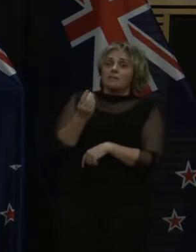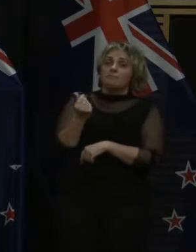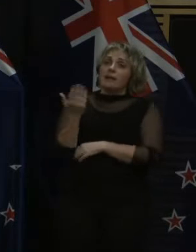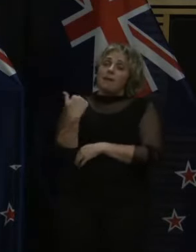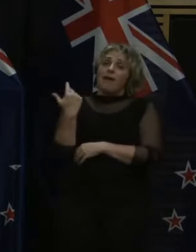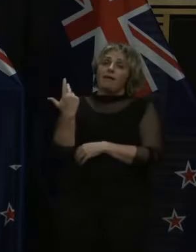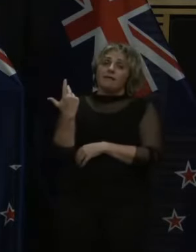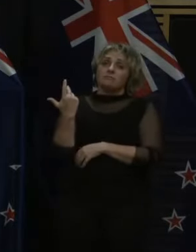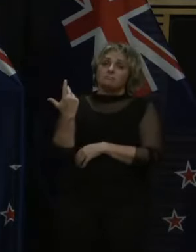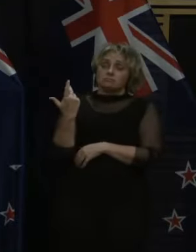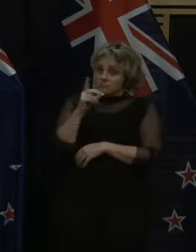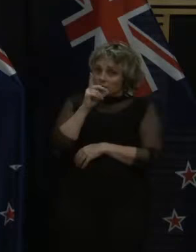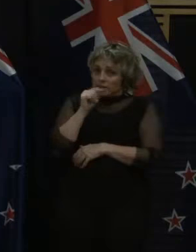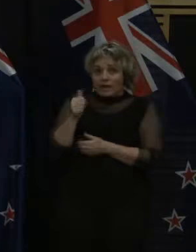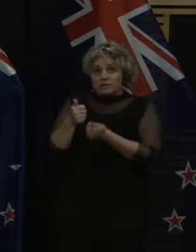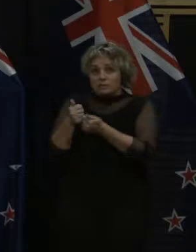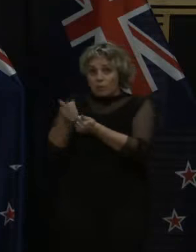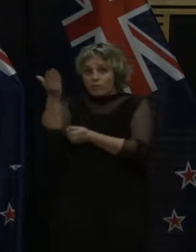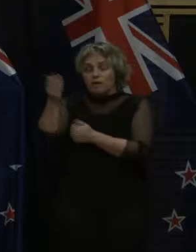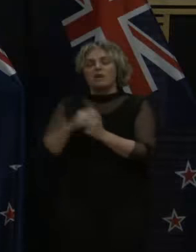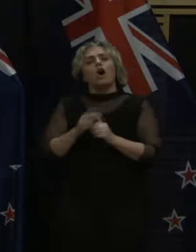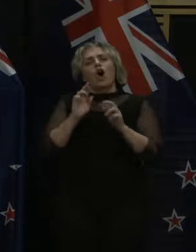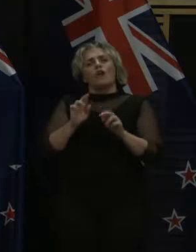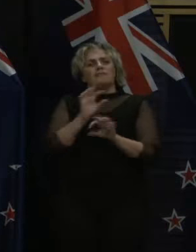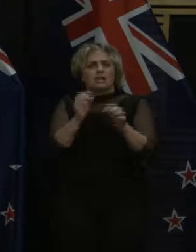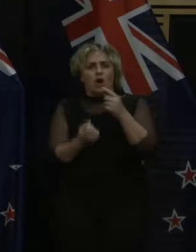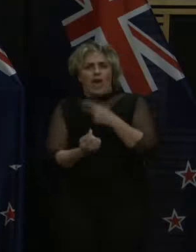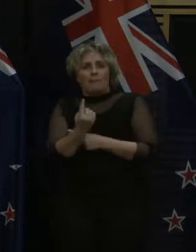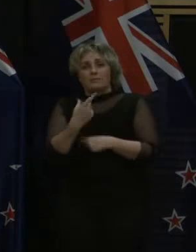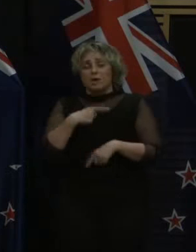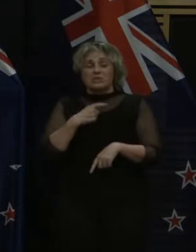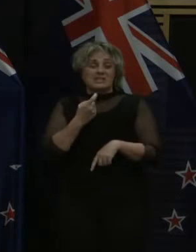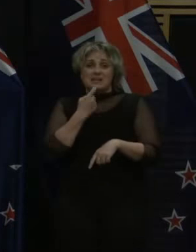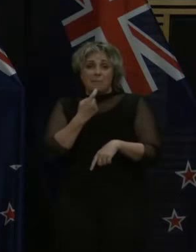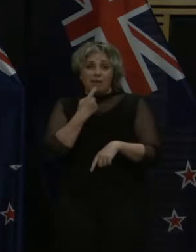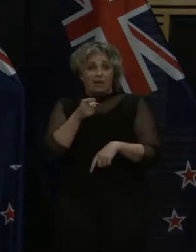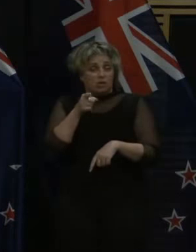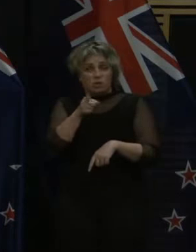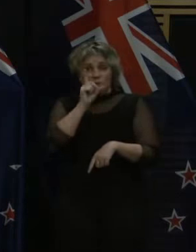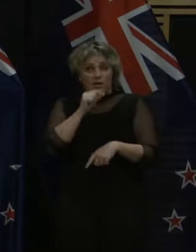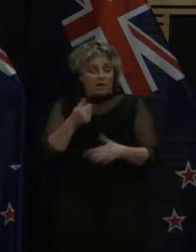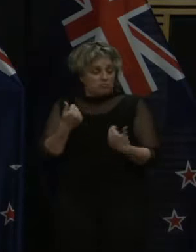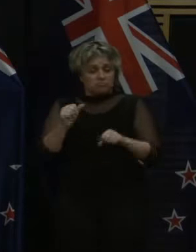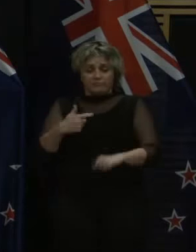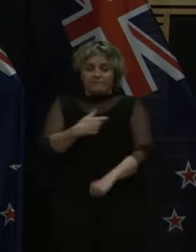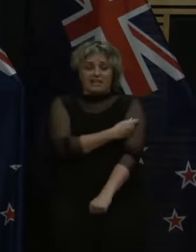to event organisers who can see a lot of people asking for refunds as a result of this? >>